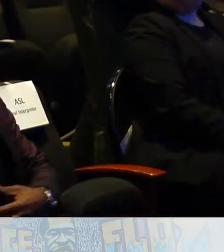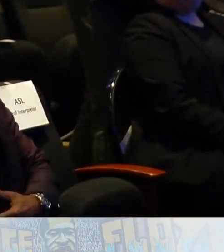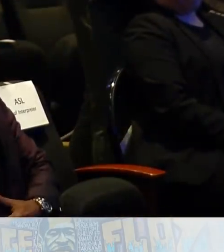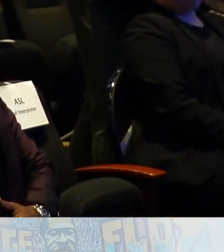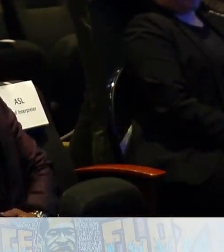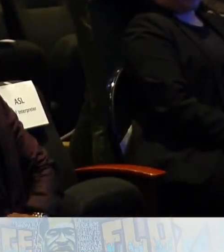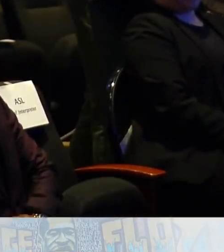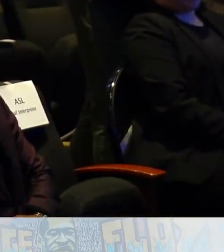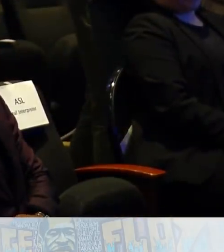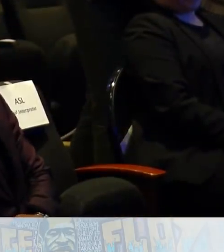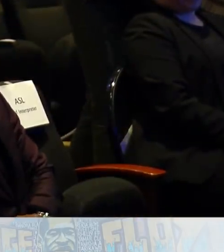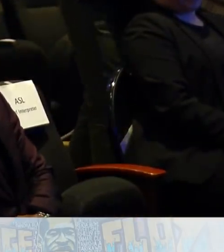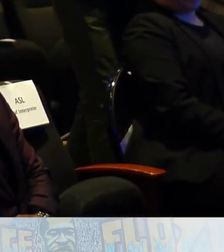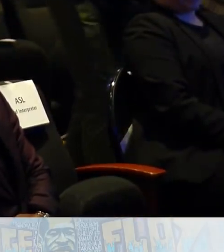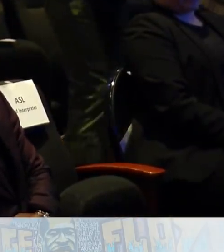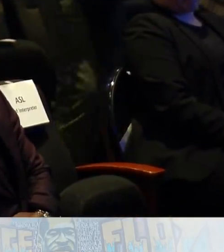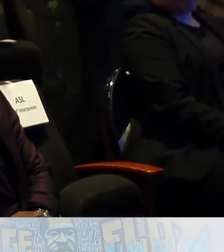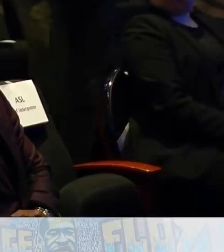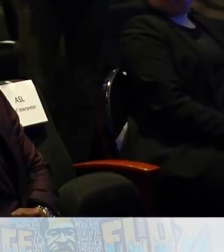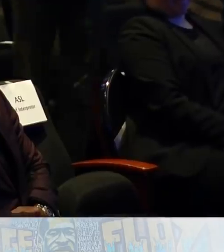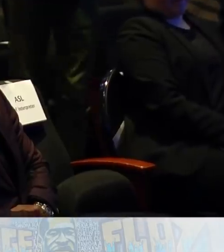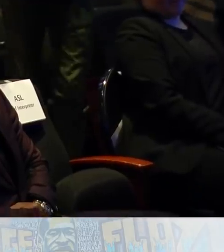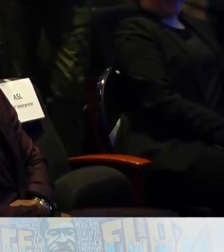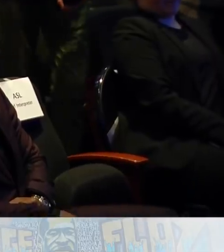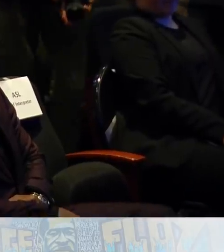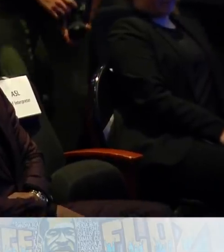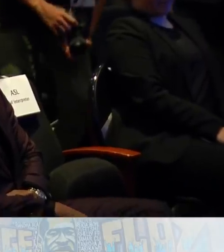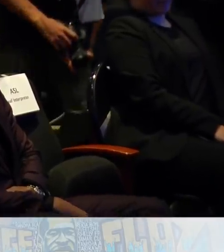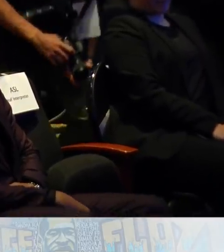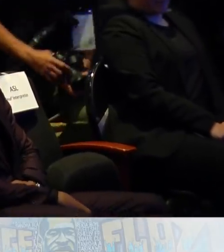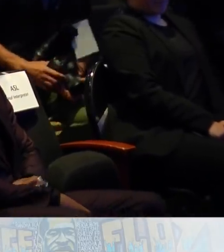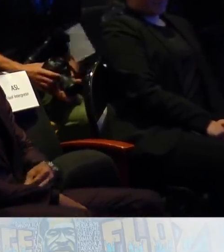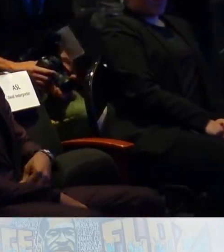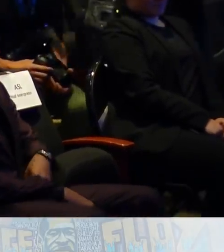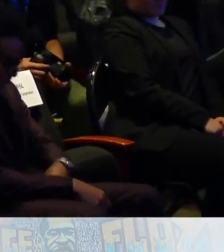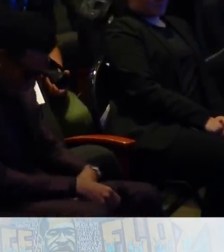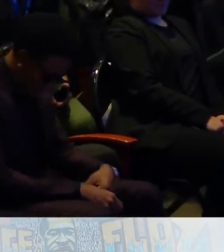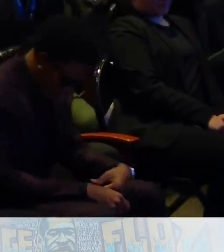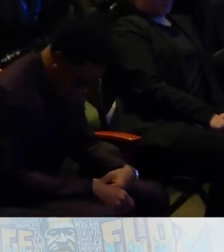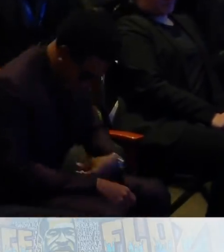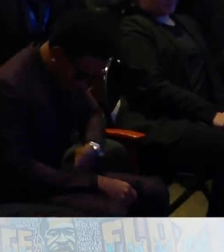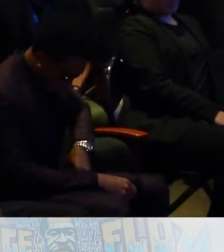HEALTH AND HE HELPS ME TO DO WHAT HONORS HIM MOST